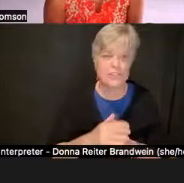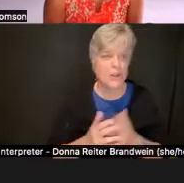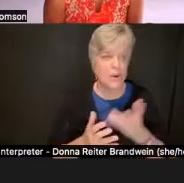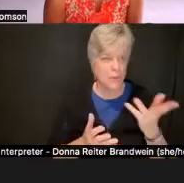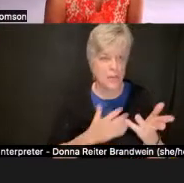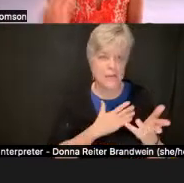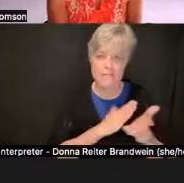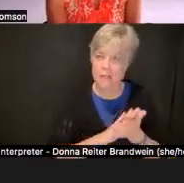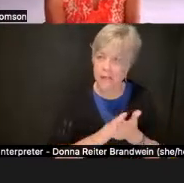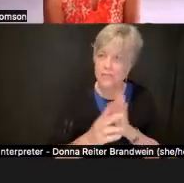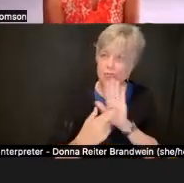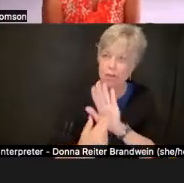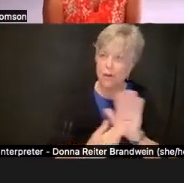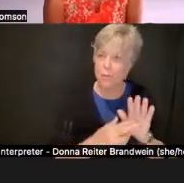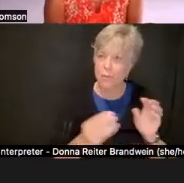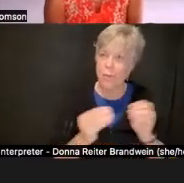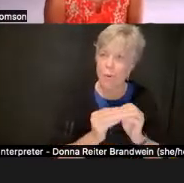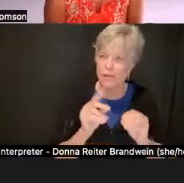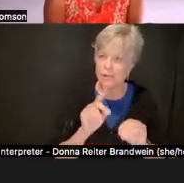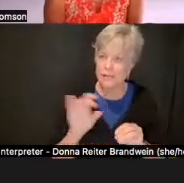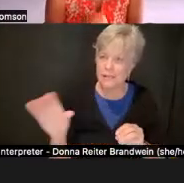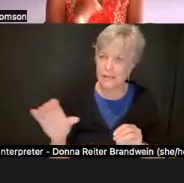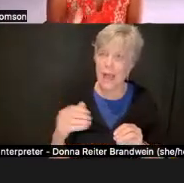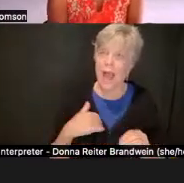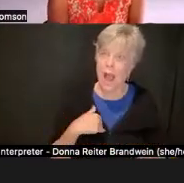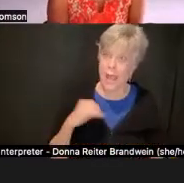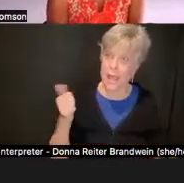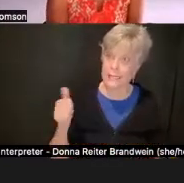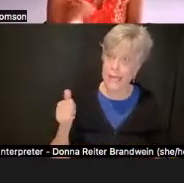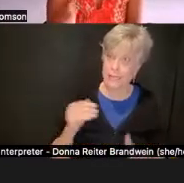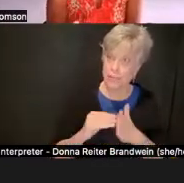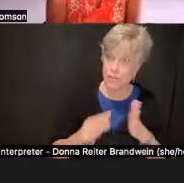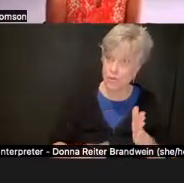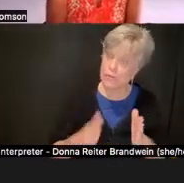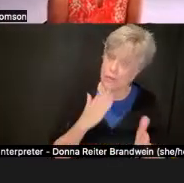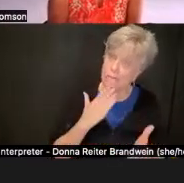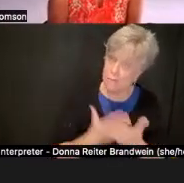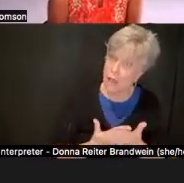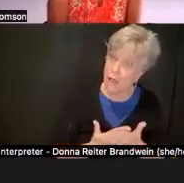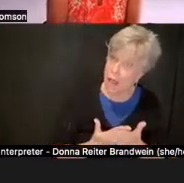I had 10 students which also is valid in qualitative research.